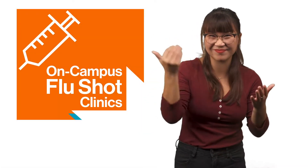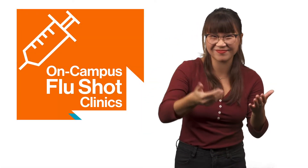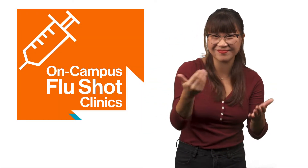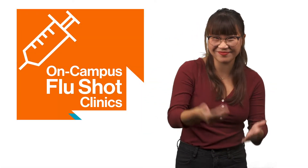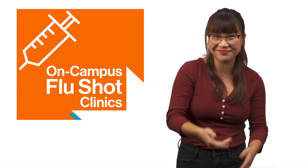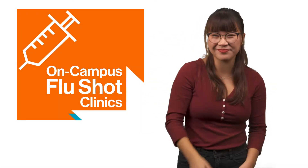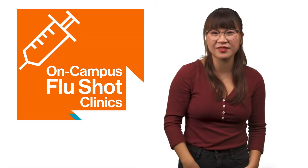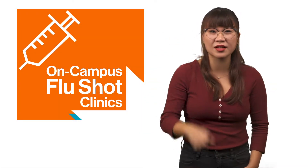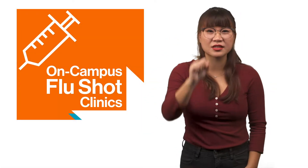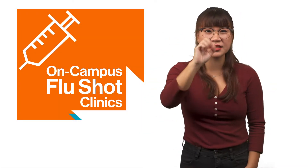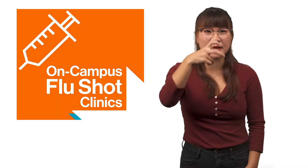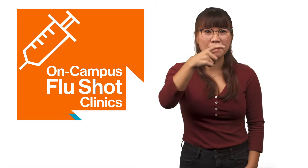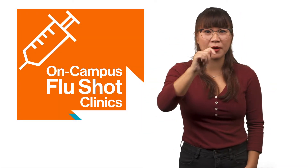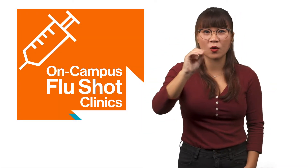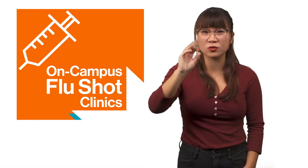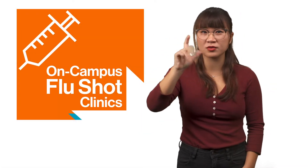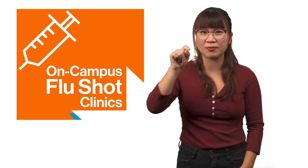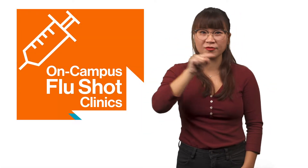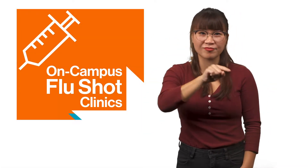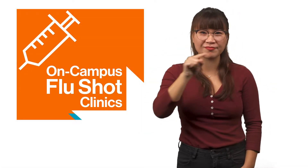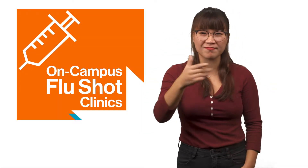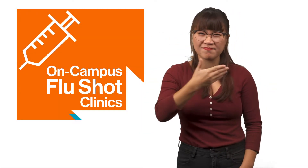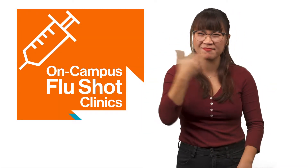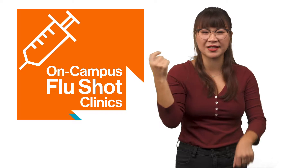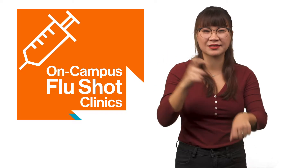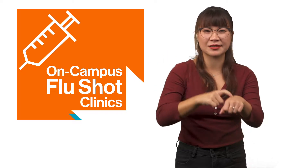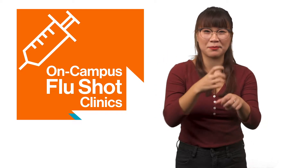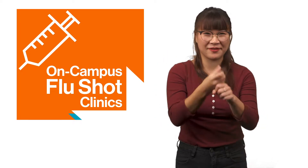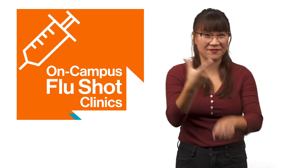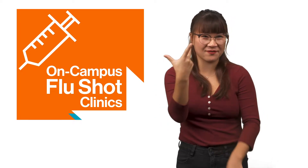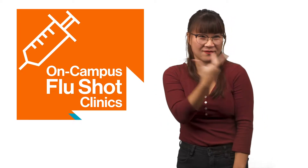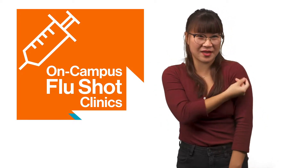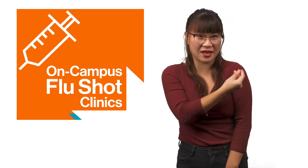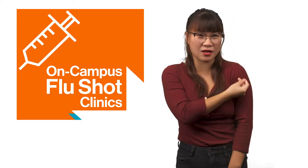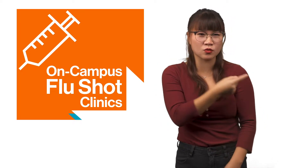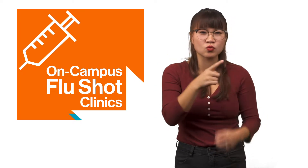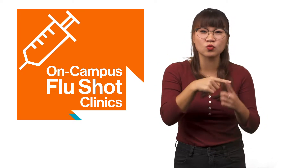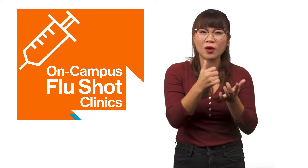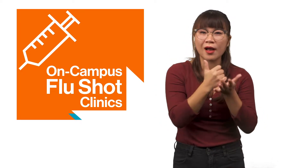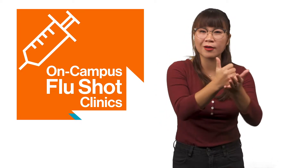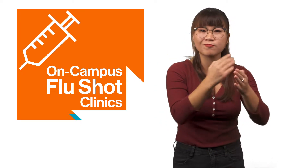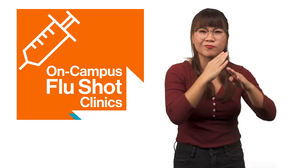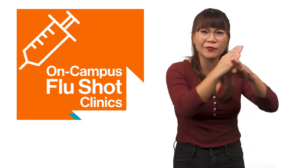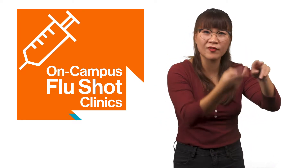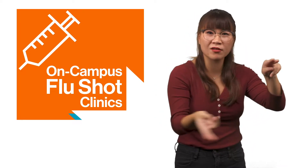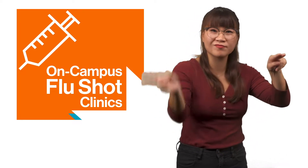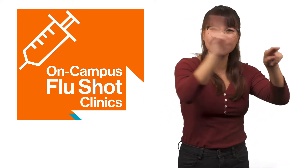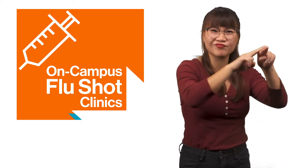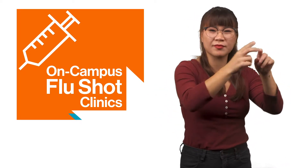Flu season is also coming up, September and October is the best time to get a vaccination